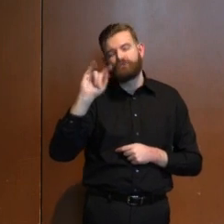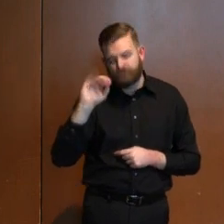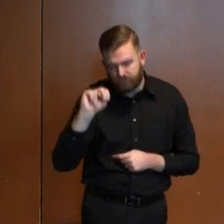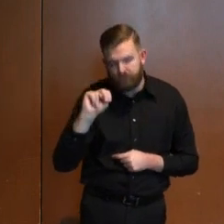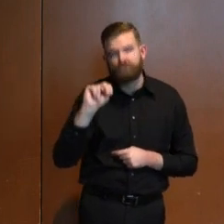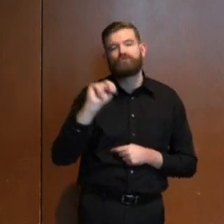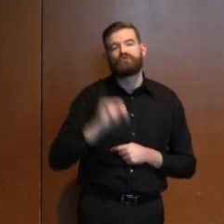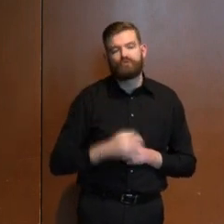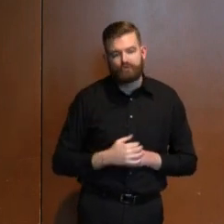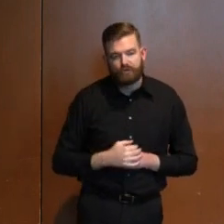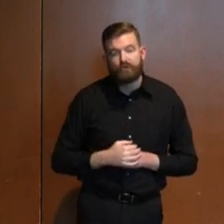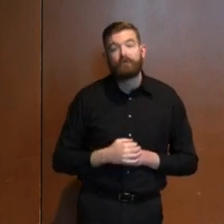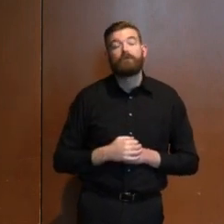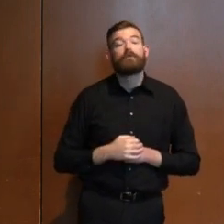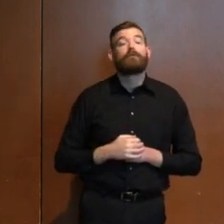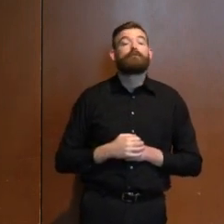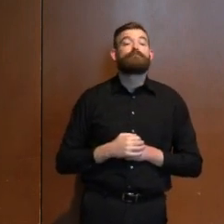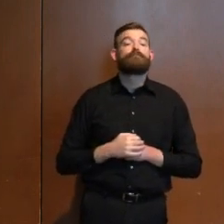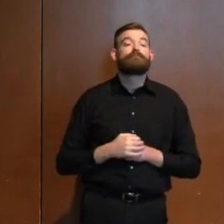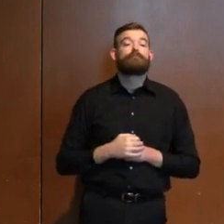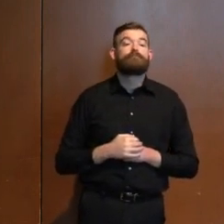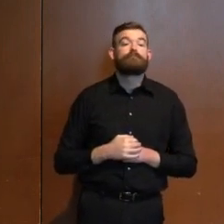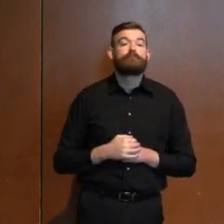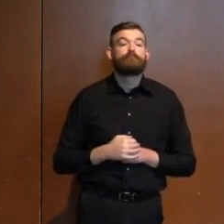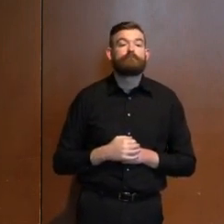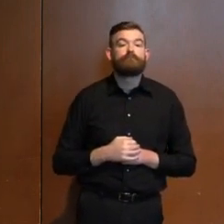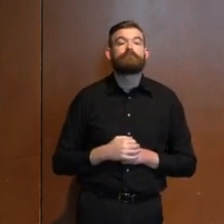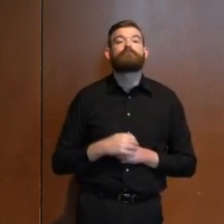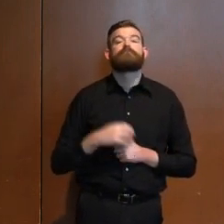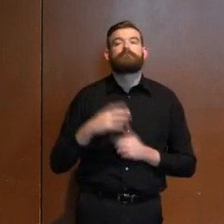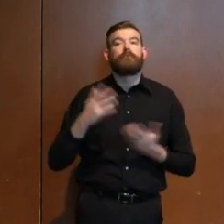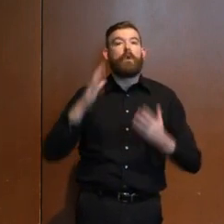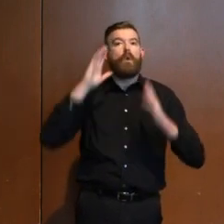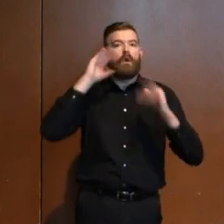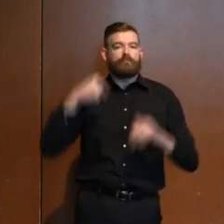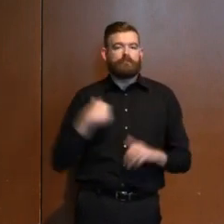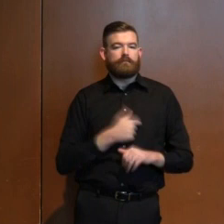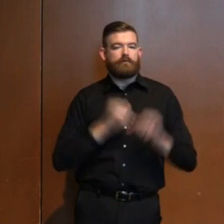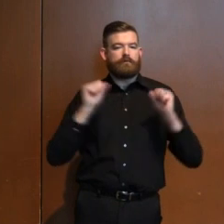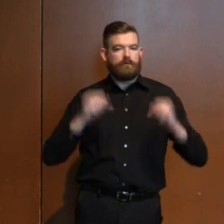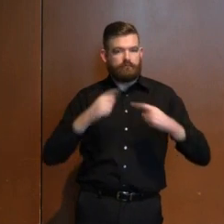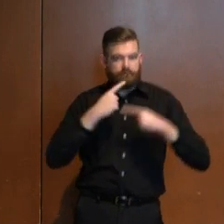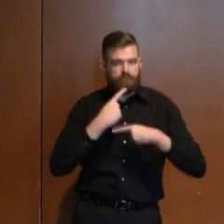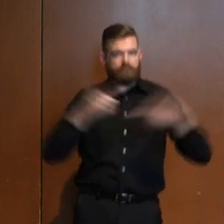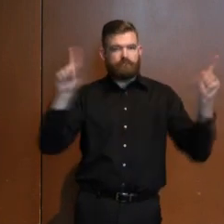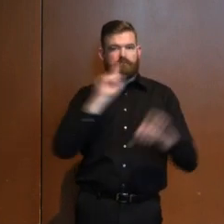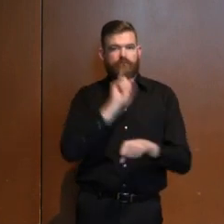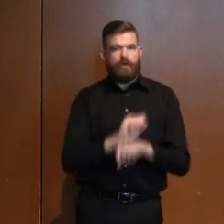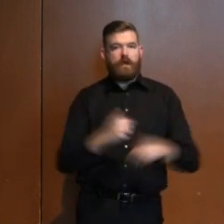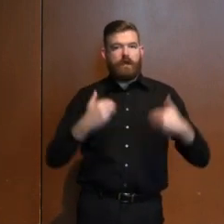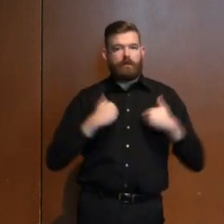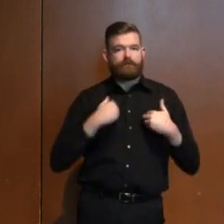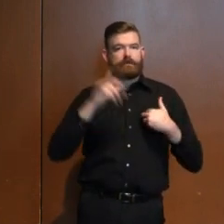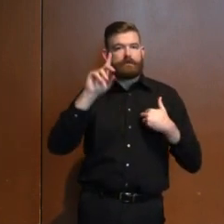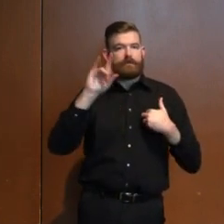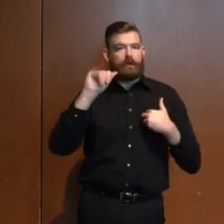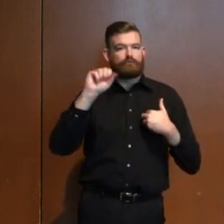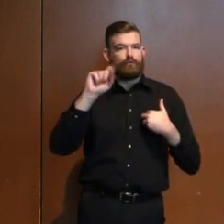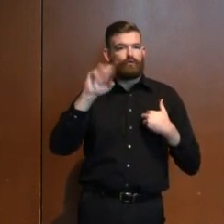WE HAVE OUR STAFFS ARE GOING TO CONNECT IF NOT BEFORE BY THE END OF THE BUSINESS DAY TODAY.